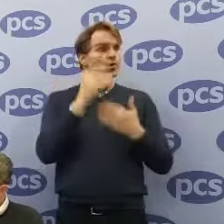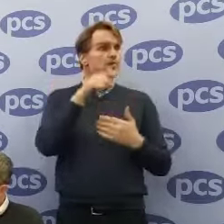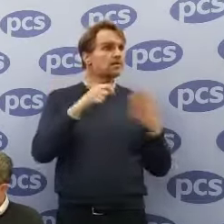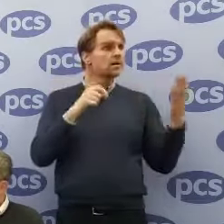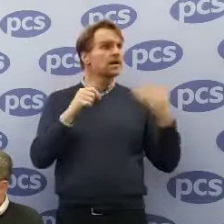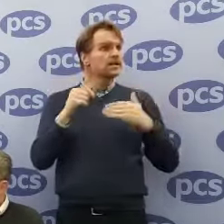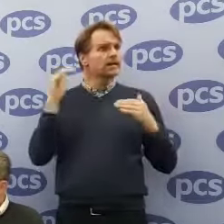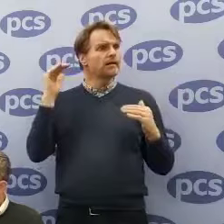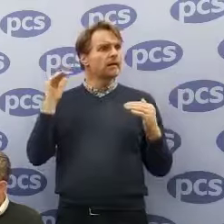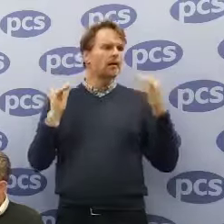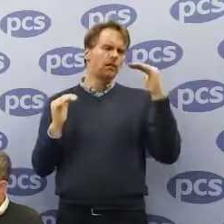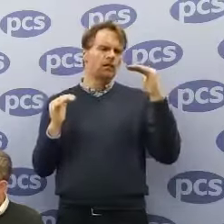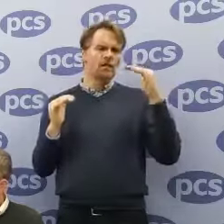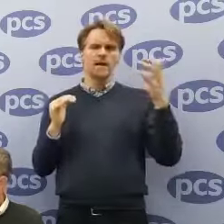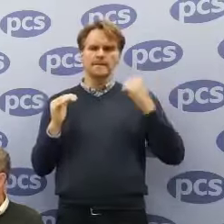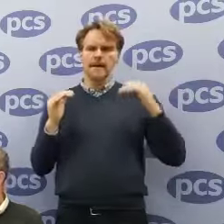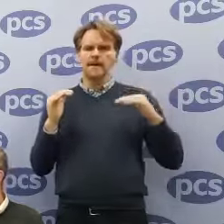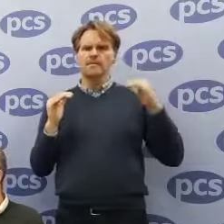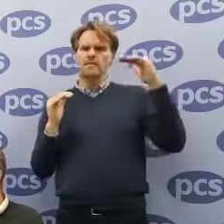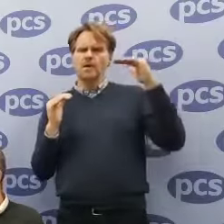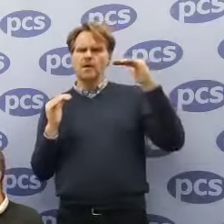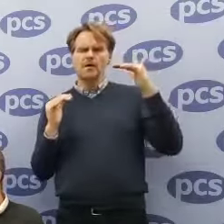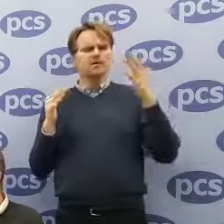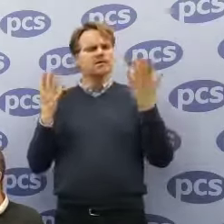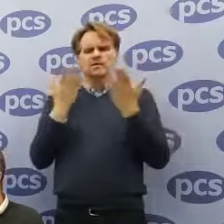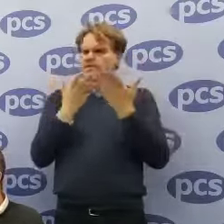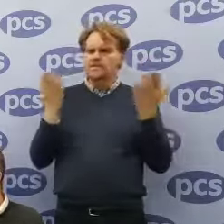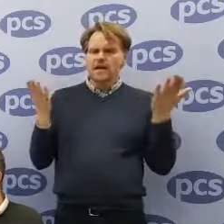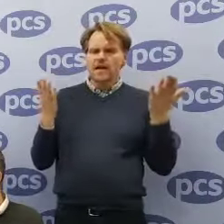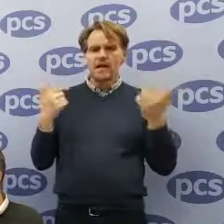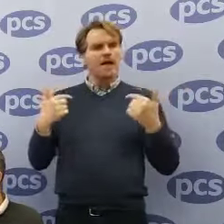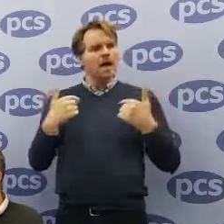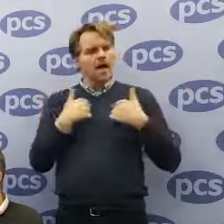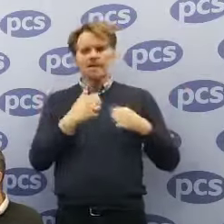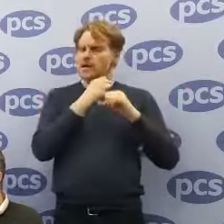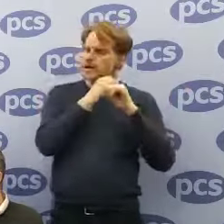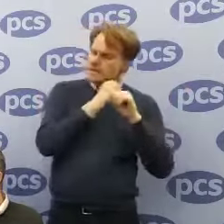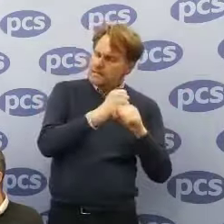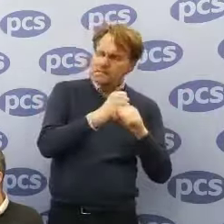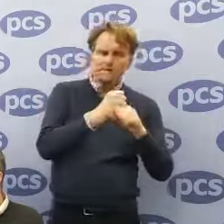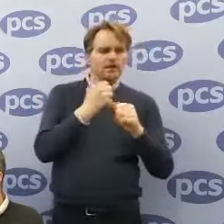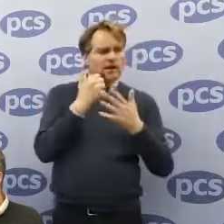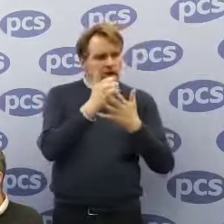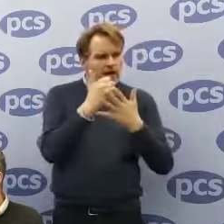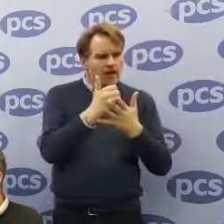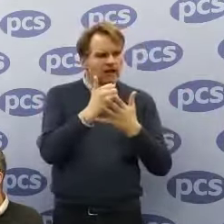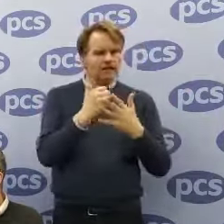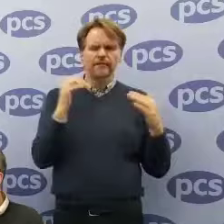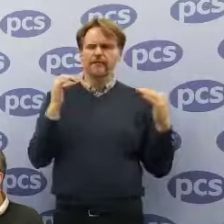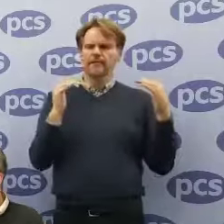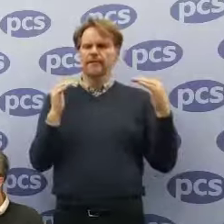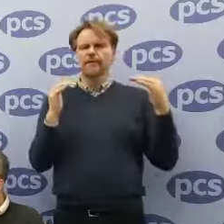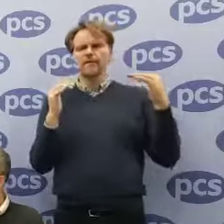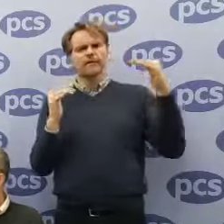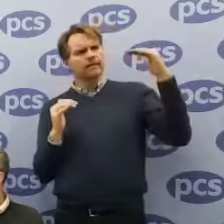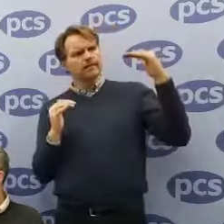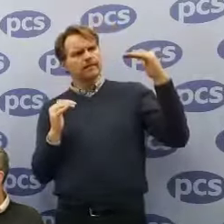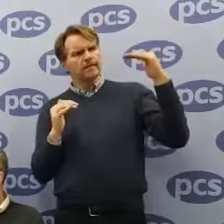treated in the civil service and it's a penalty for being committed and for our loyalty and I think that's the sentiment that probably a number of us would agree